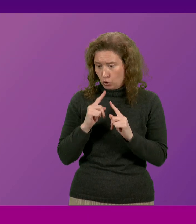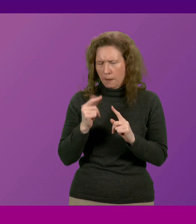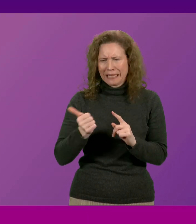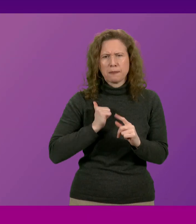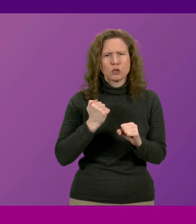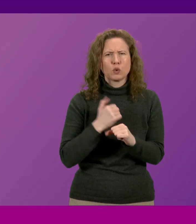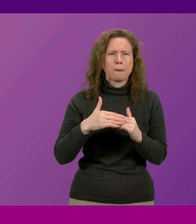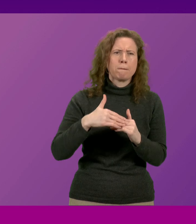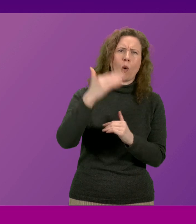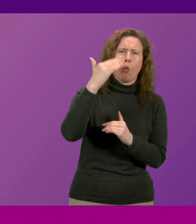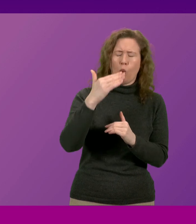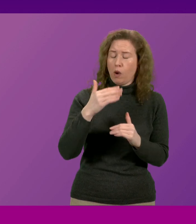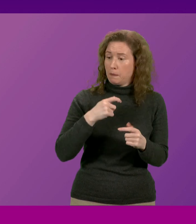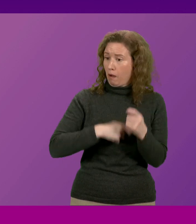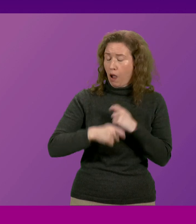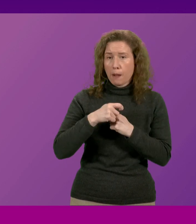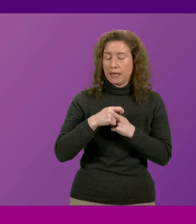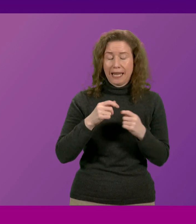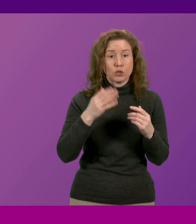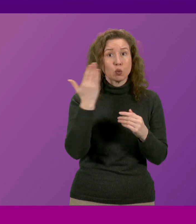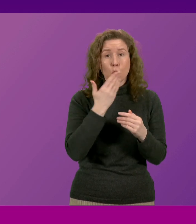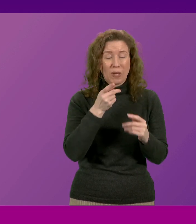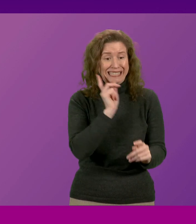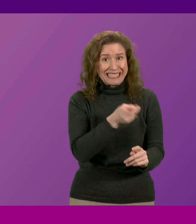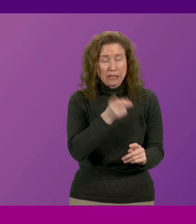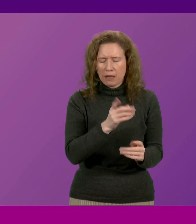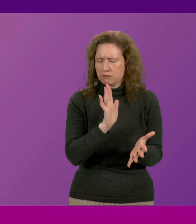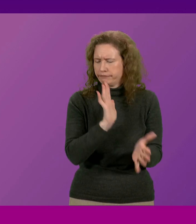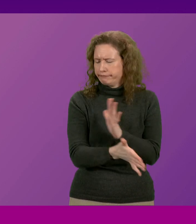and that is fuelling a collapse in discipline in our schools. Last year alone, there were